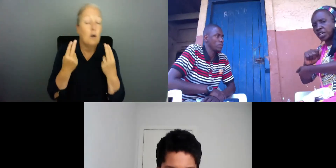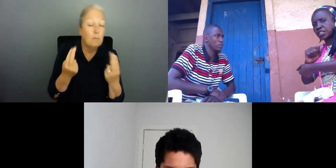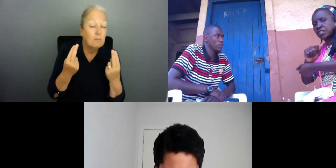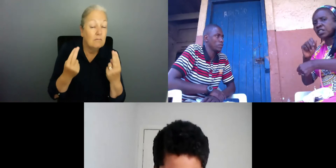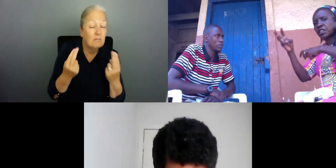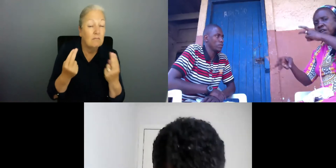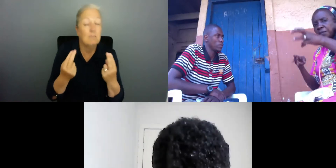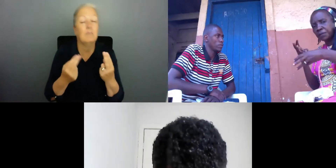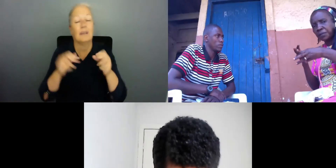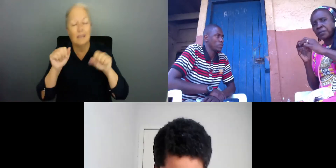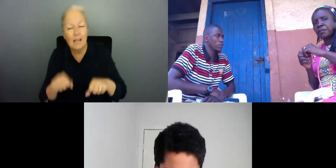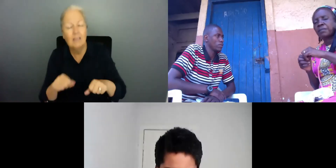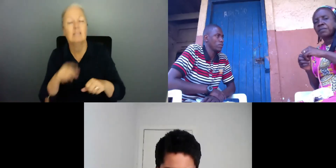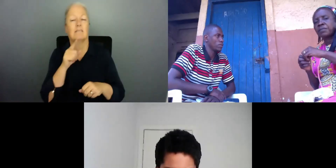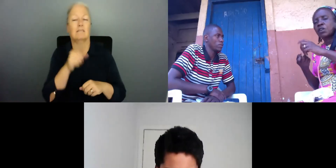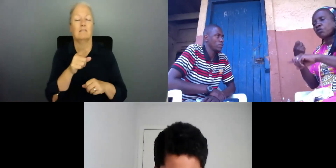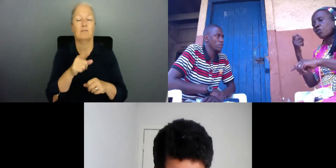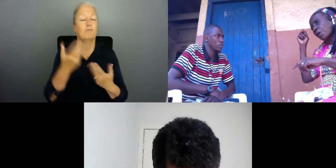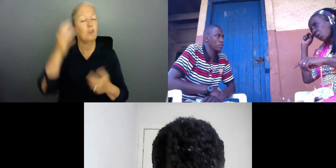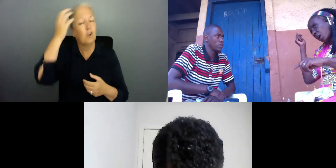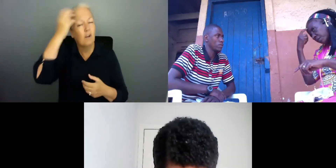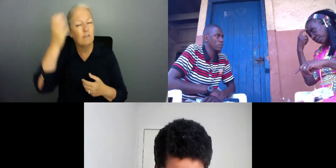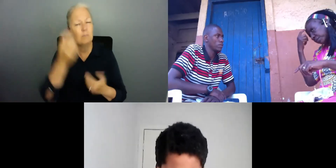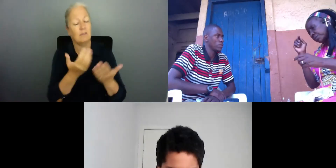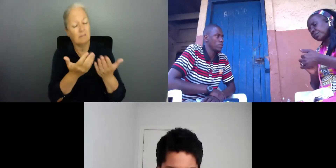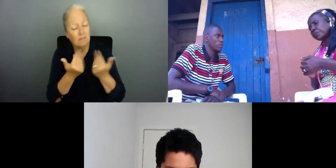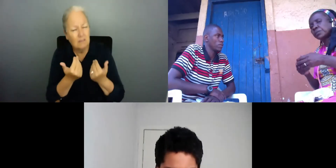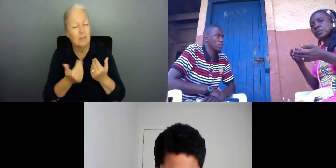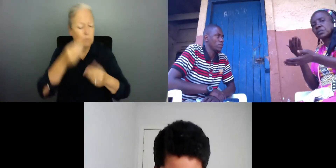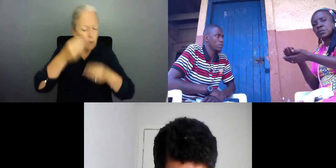our governments pointing out the problems that exist in our nations